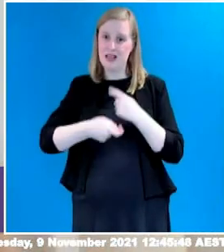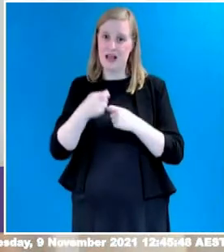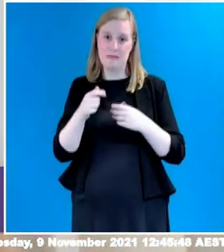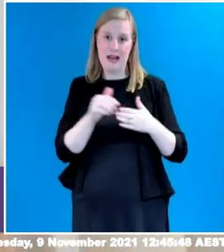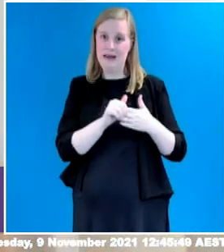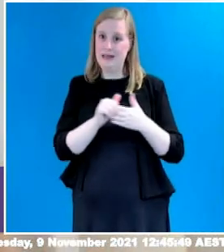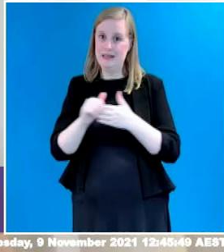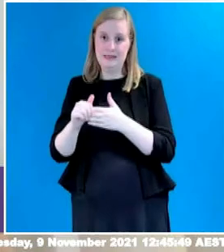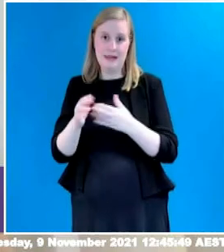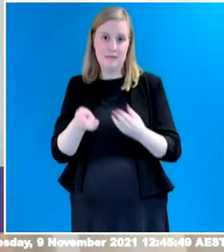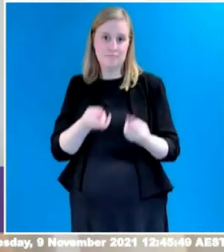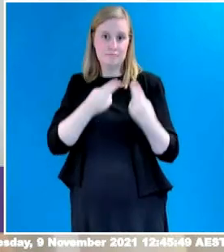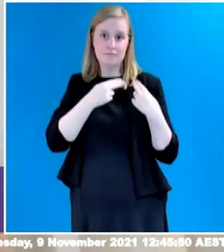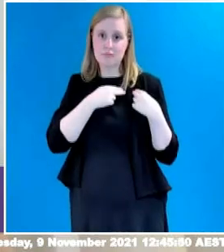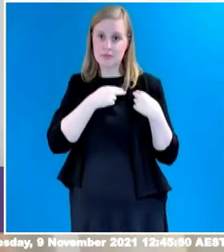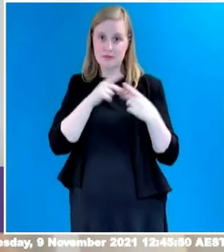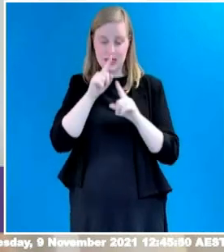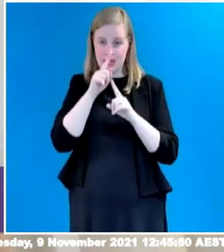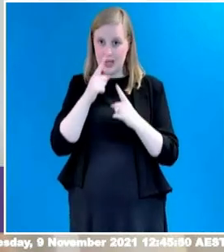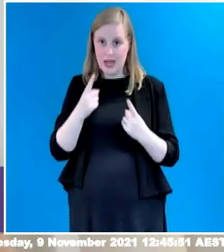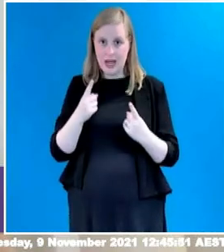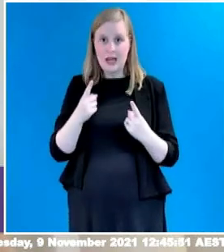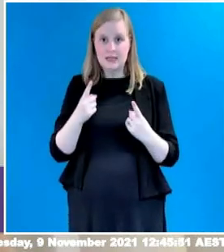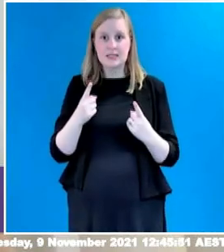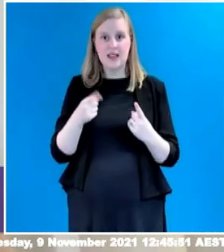It's quite profound.